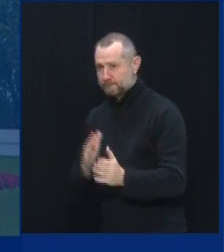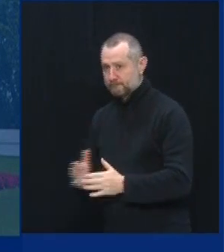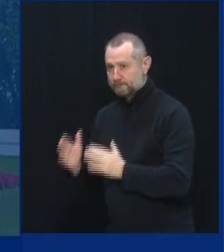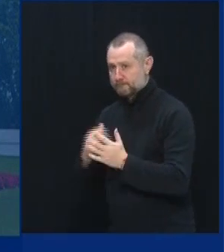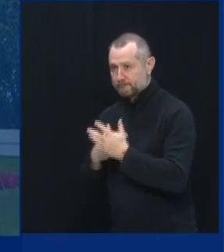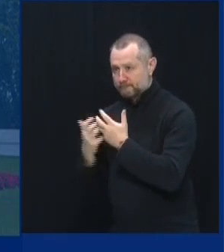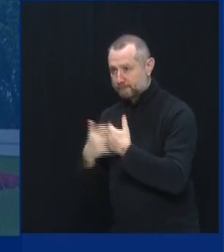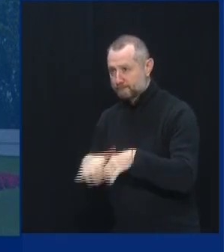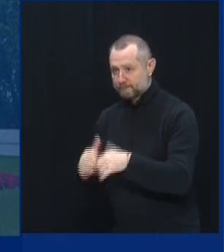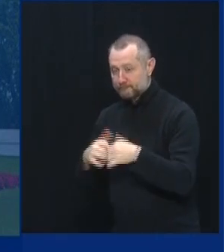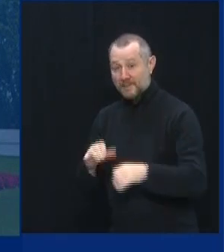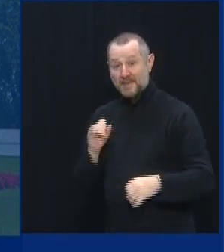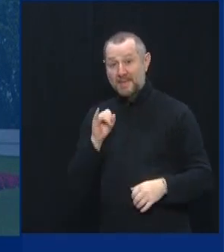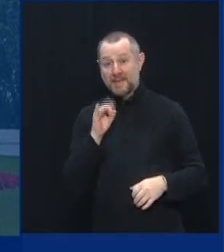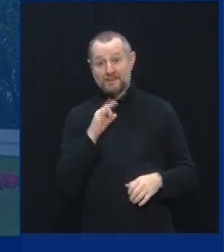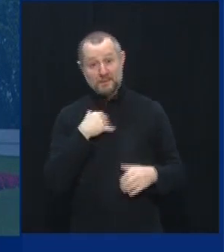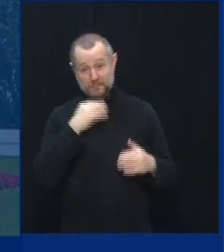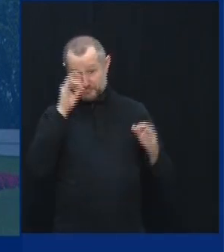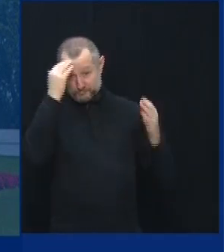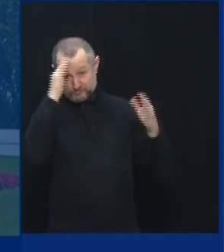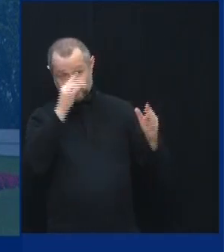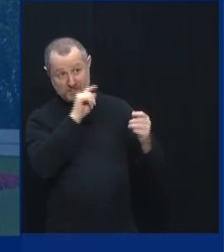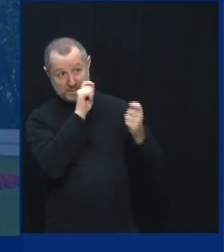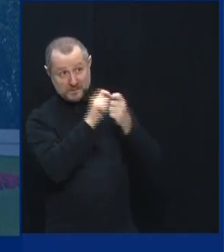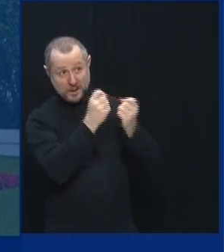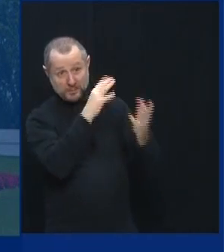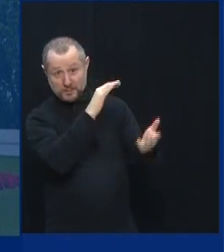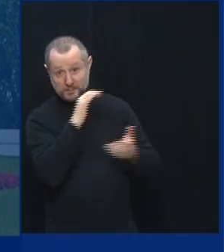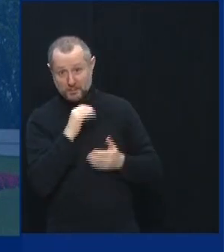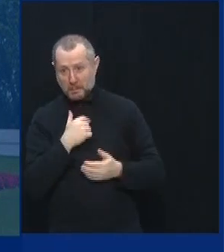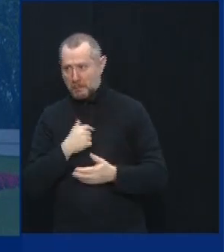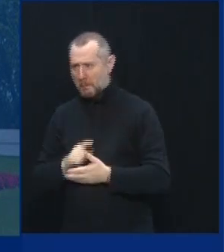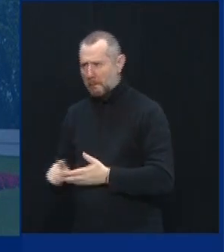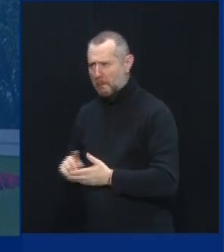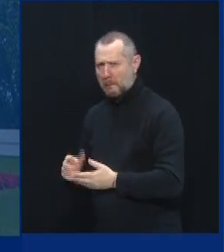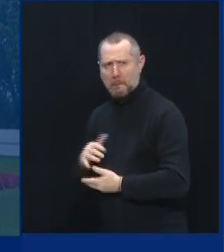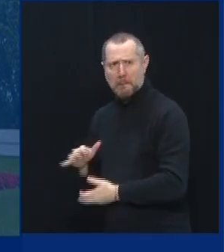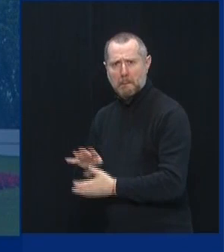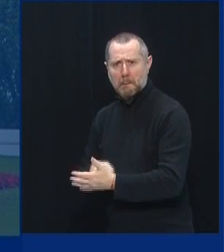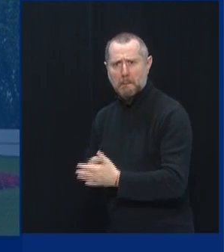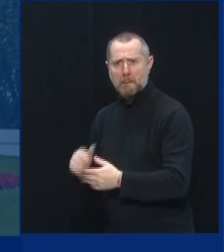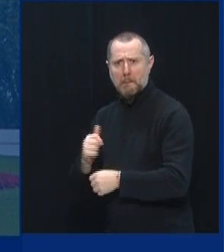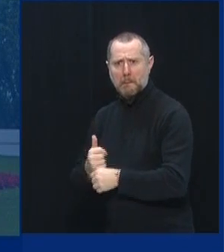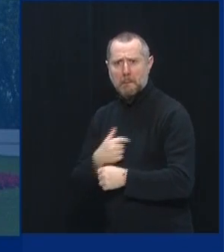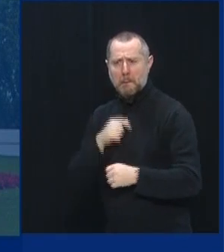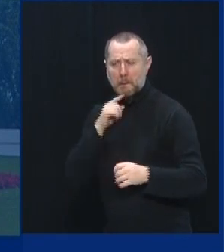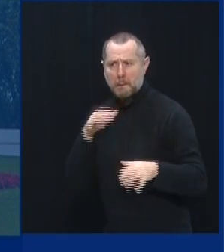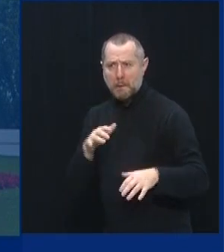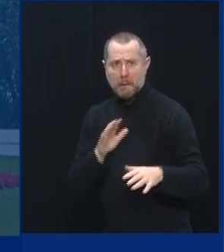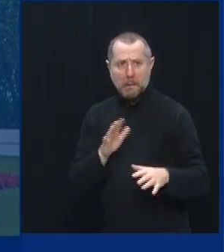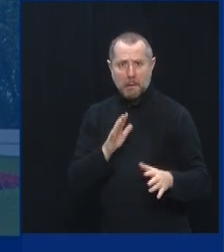THAT WAS ALSO A BIG DEAL. WE CAN ACTUALLY PLAN, OTHERWISE